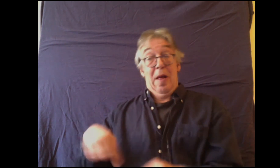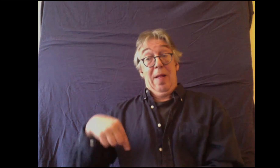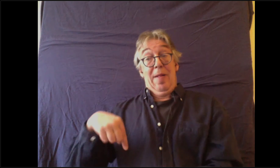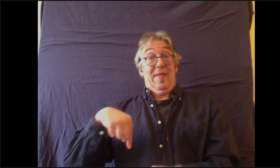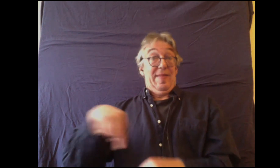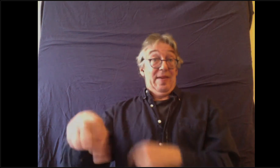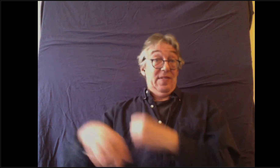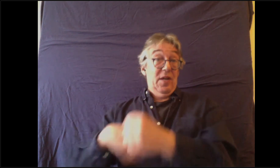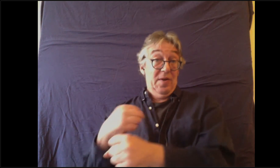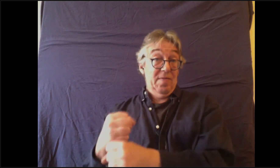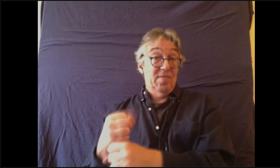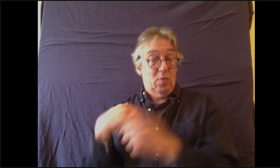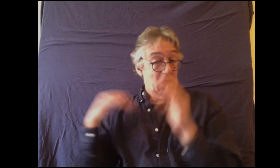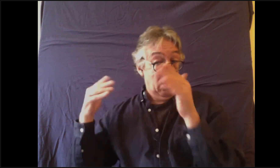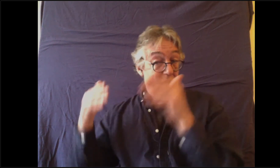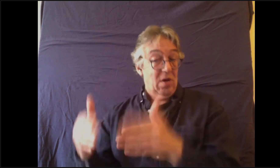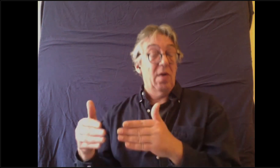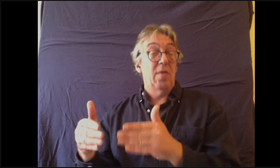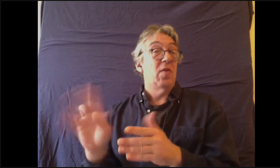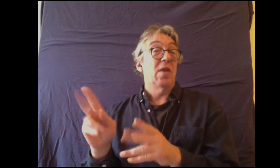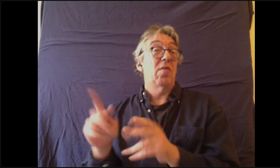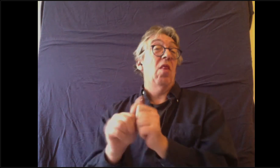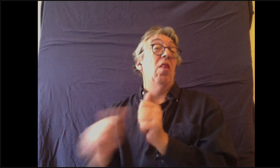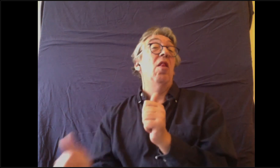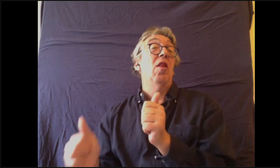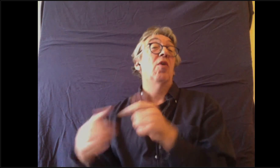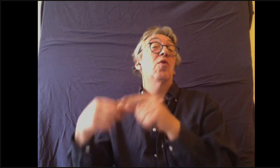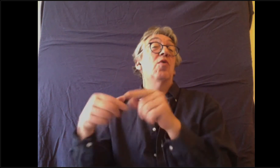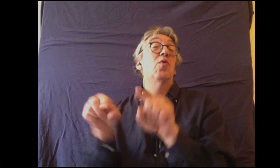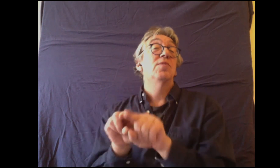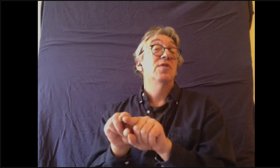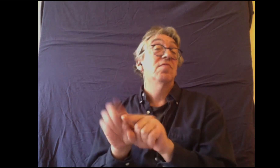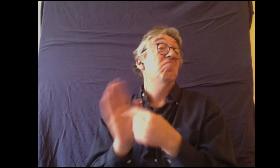And we see this as a followup of some of the good work done